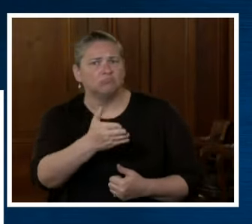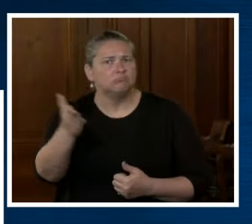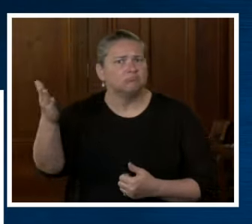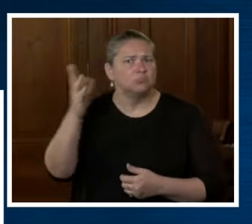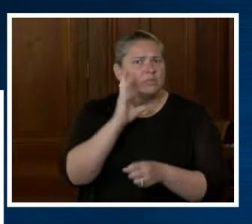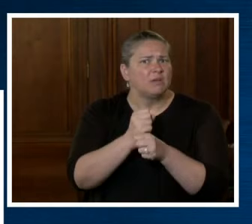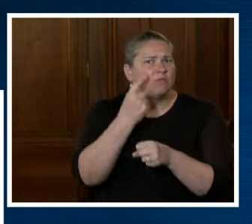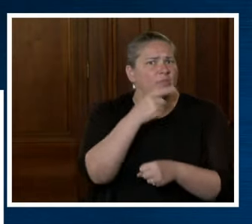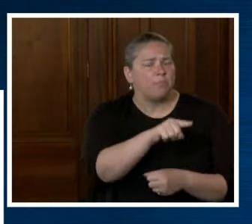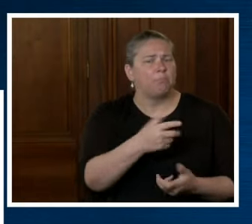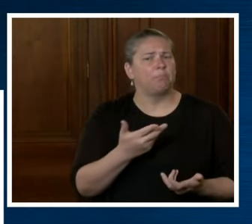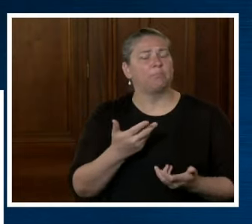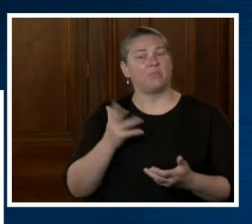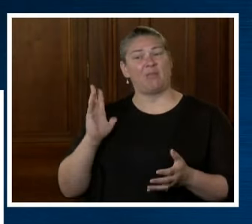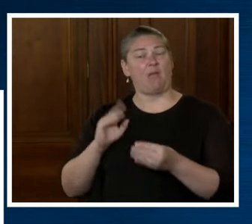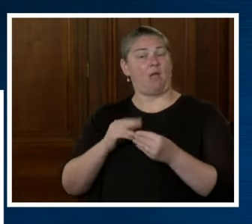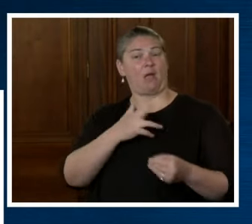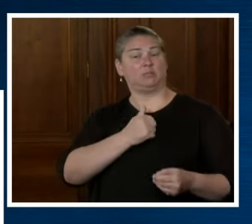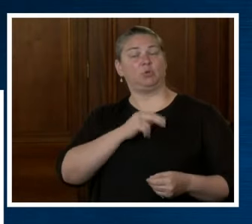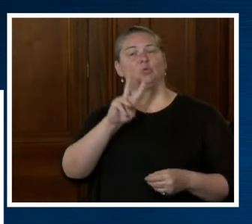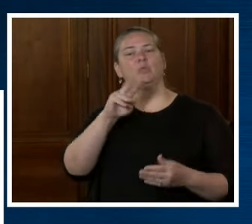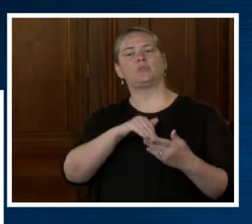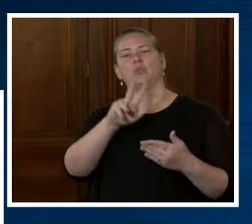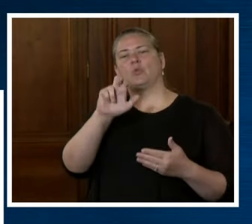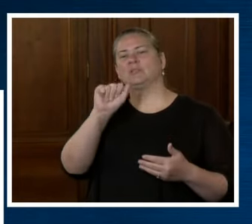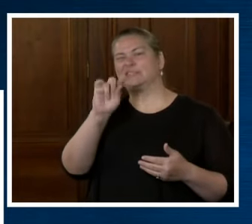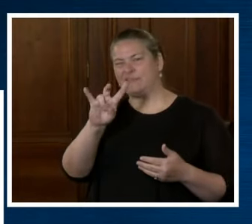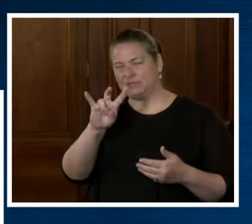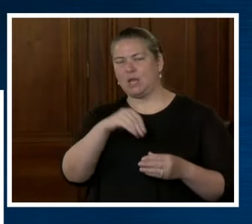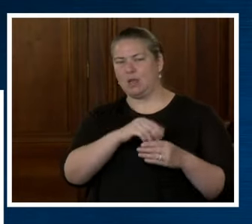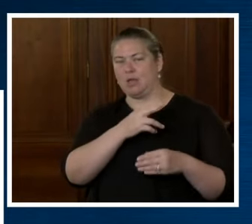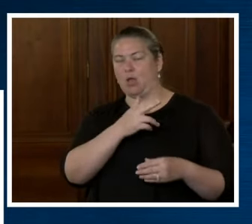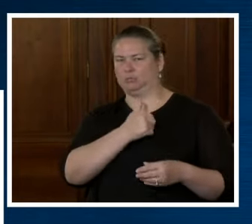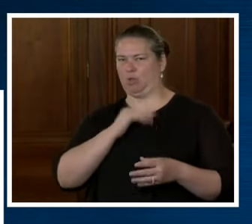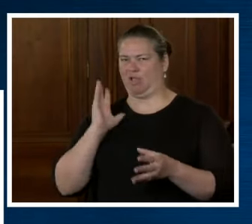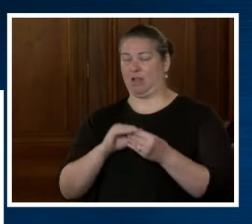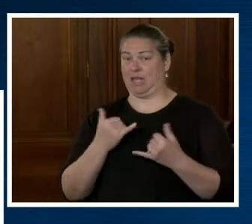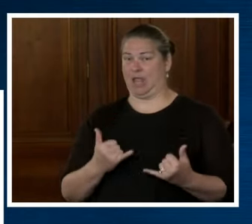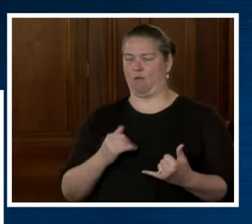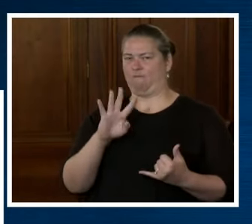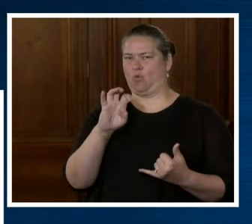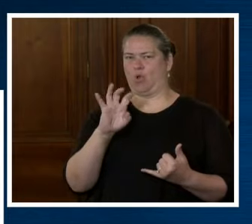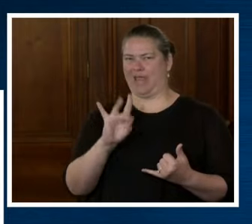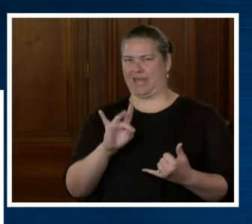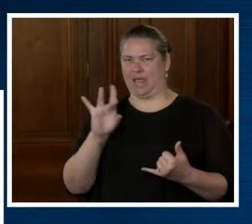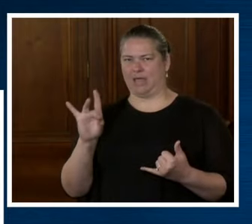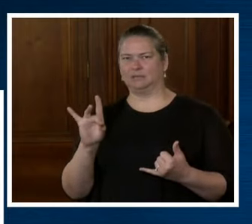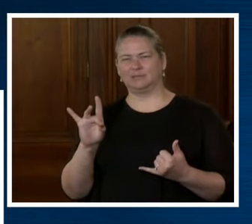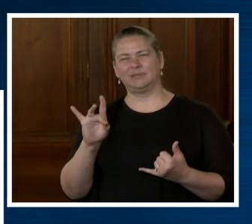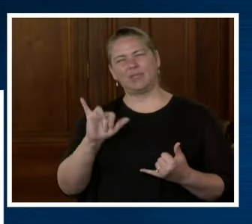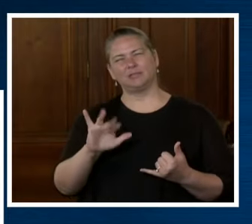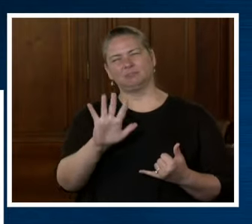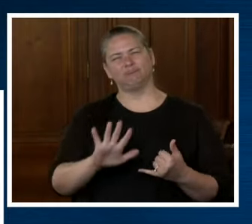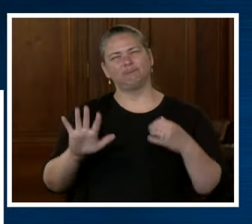THE CORONAVIRUS, DURING WHICH TIME HE WAS ON A VENTILATOR, AND